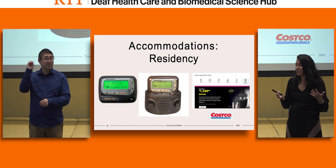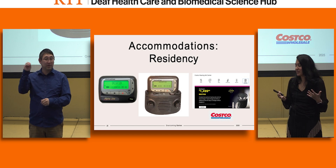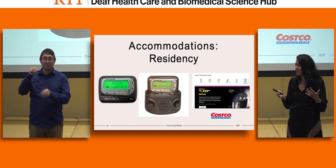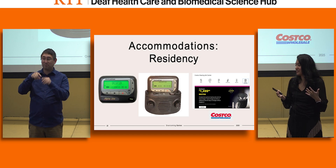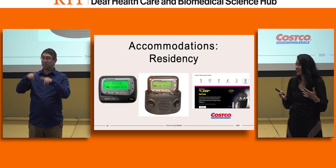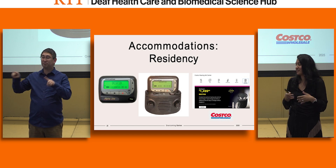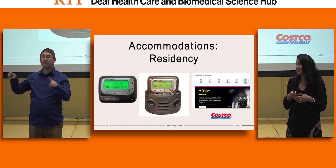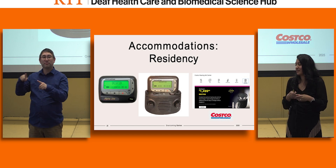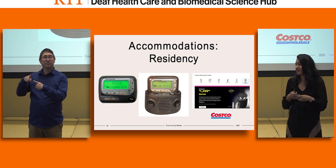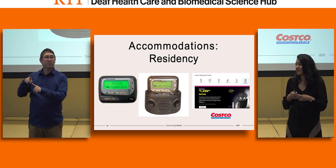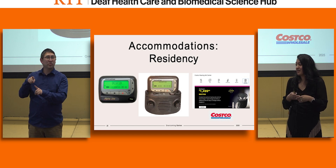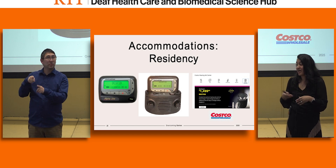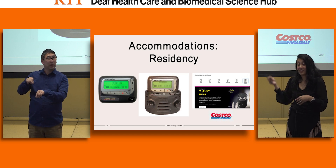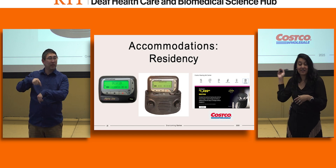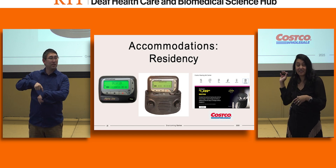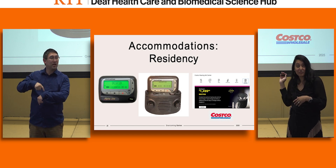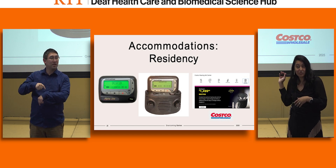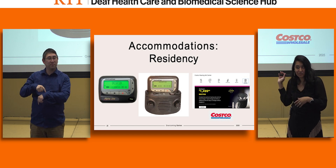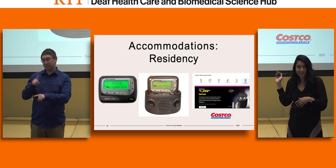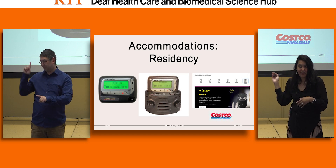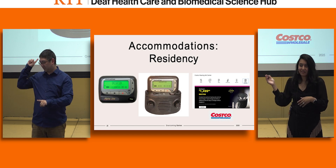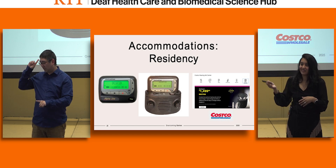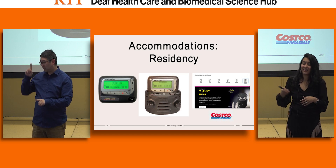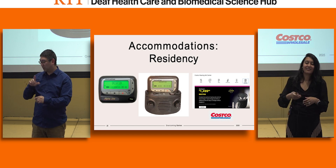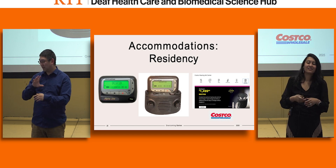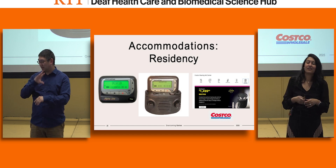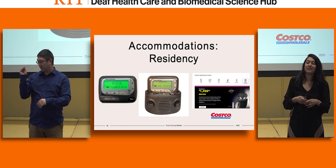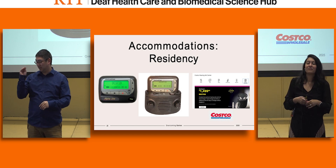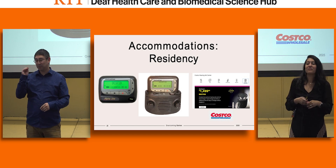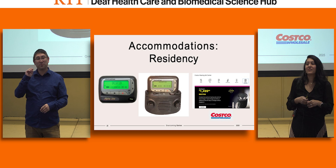and they-- at that time, it was ReSound,